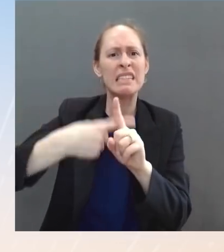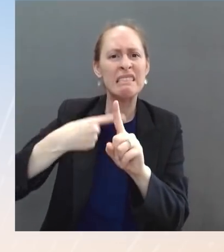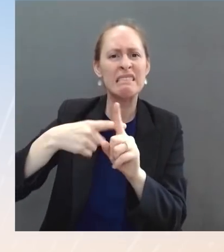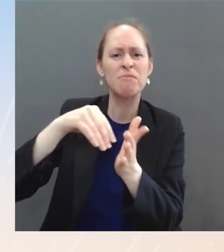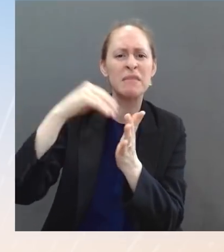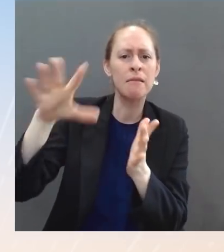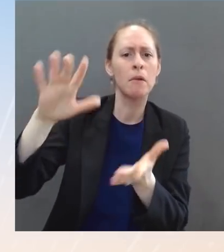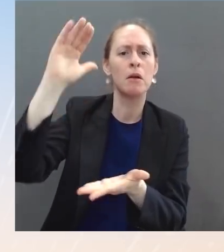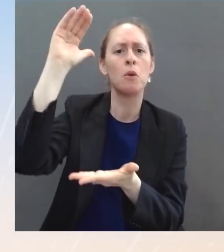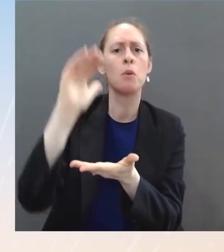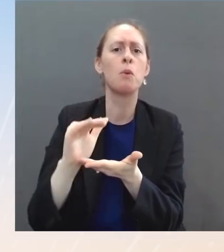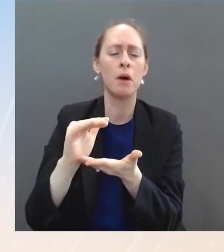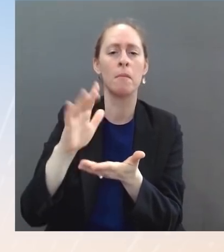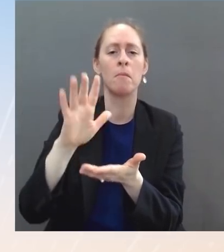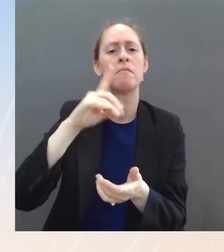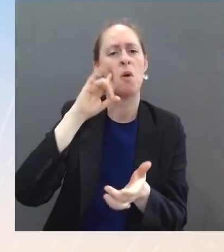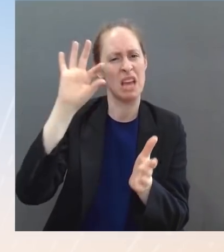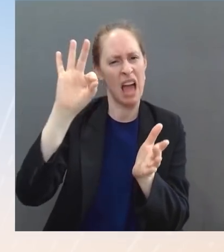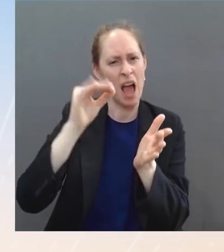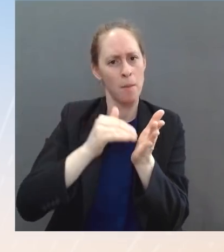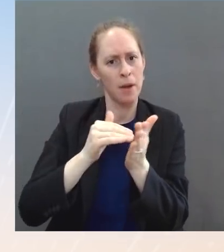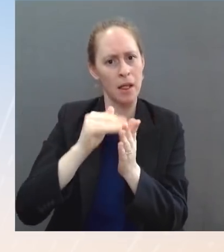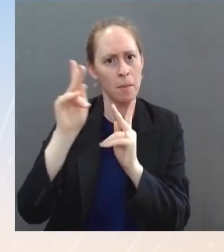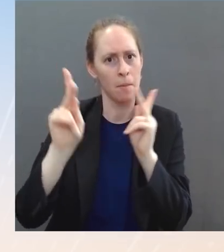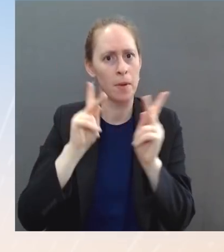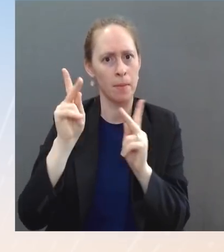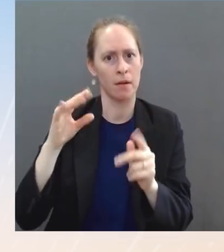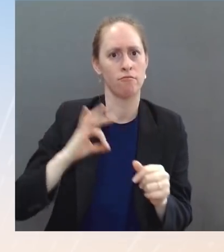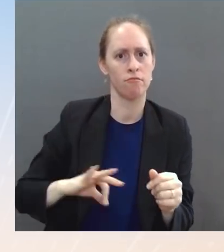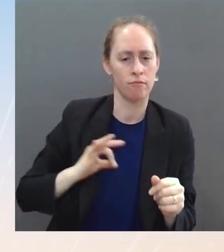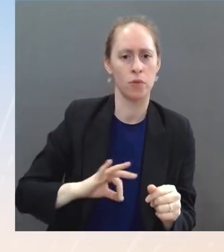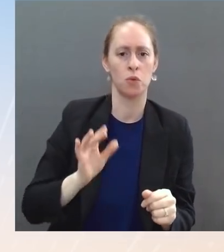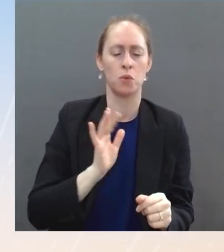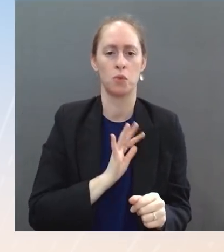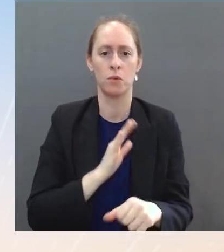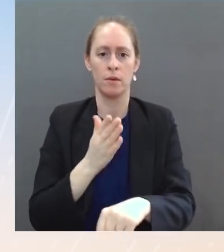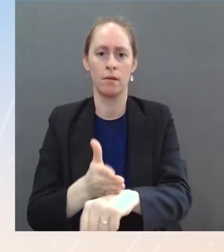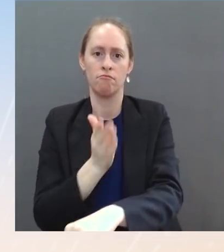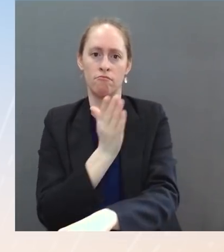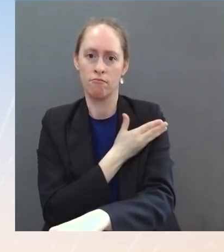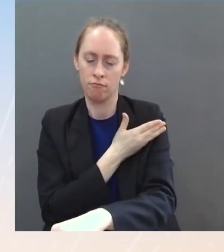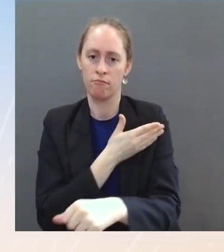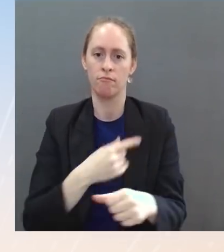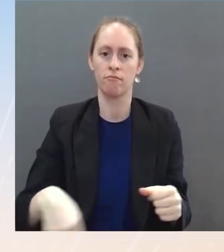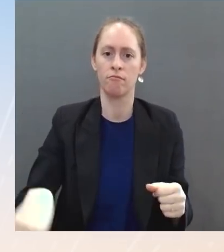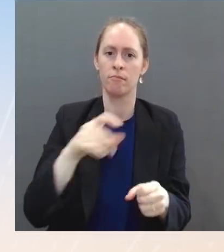We've made affordable health coverage more accessible during the pandemic through the opening of the special enrollment period,